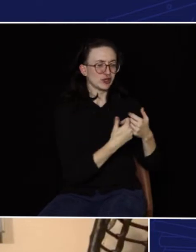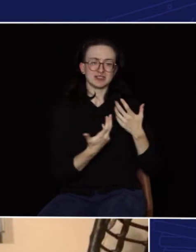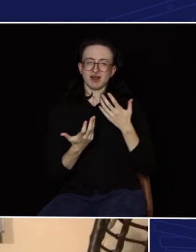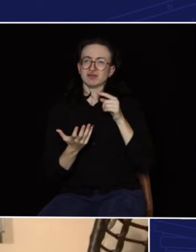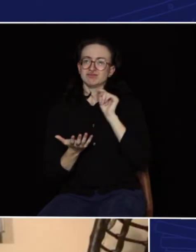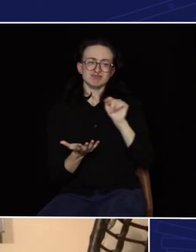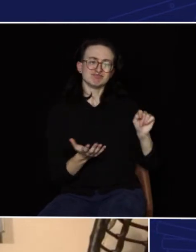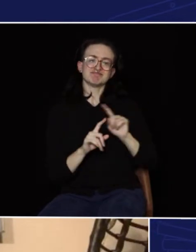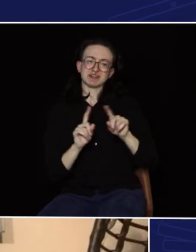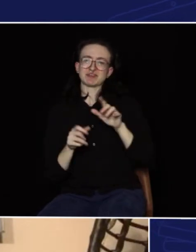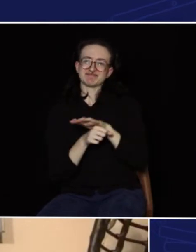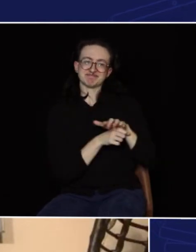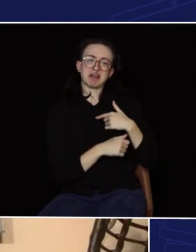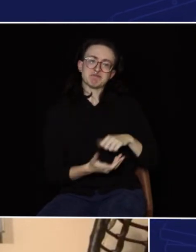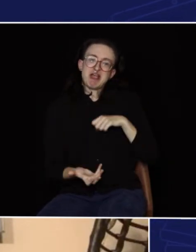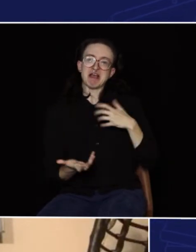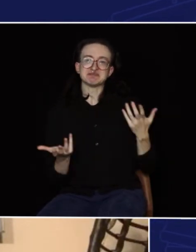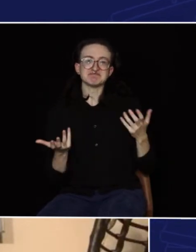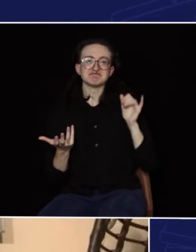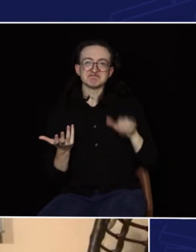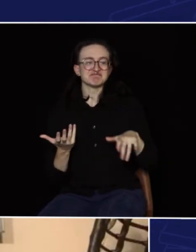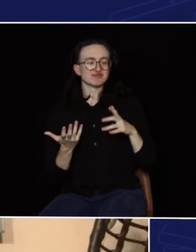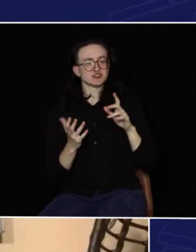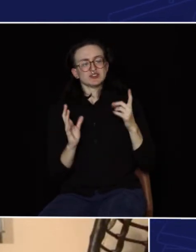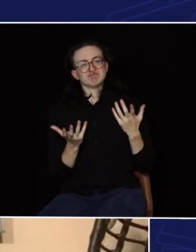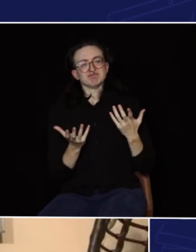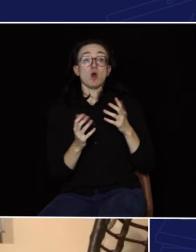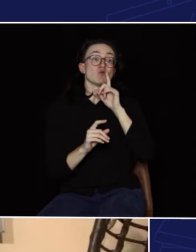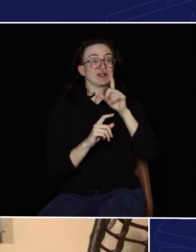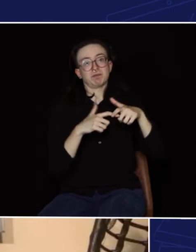I think the biggest thing is general is just, I'm proud of how...